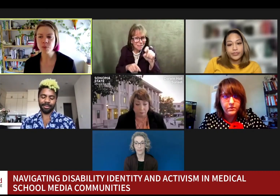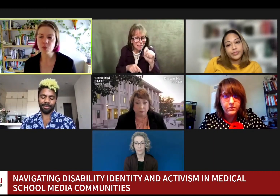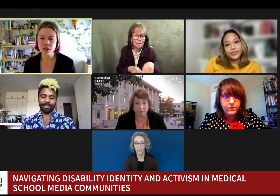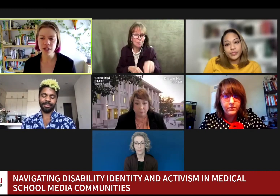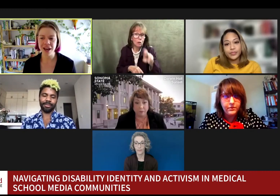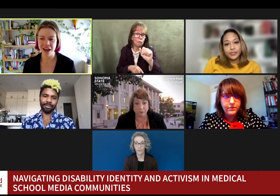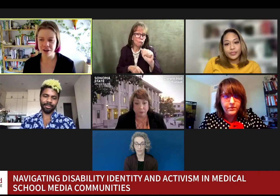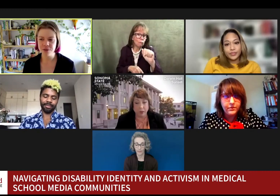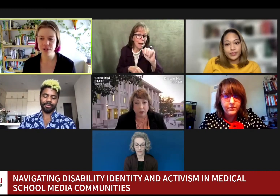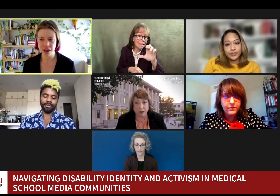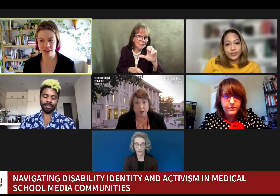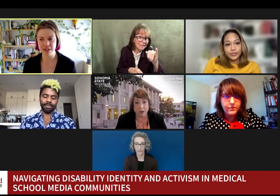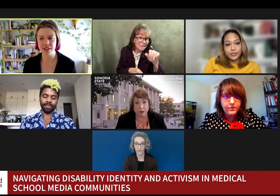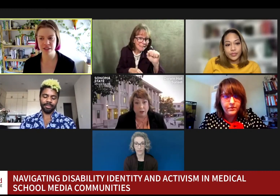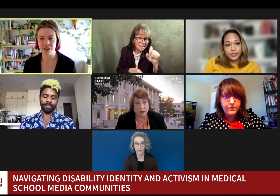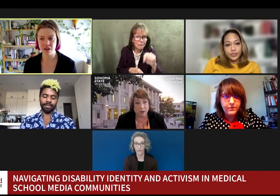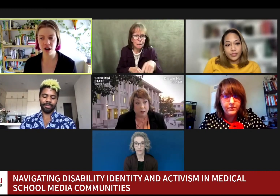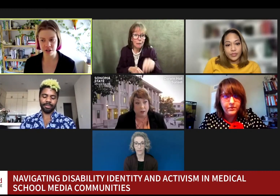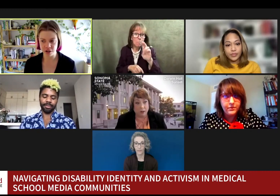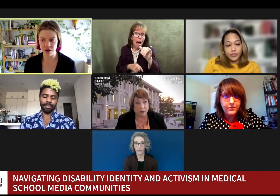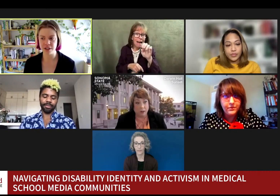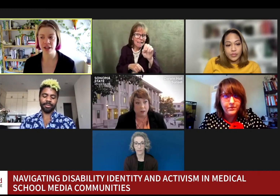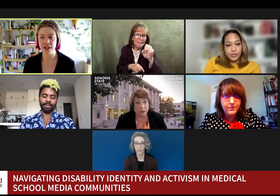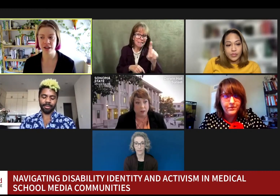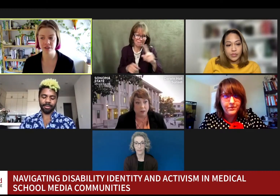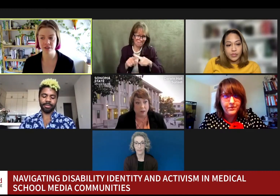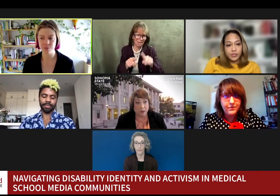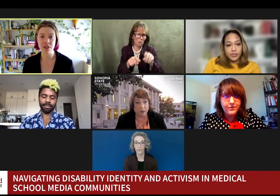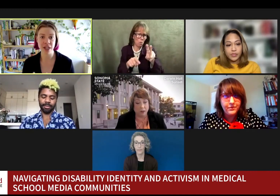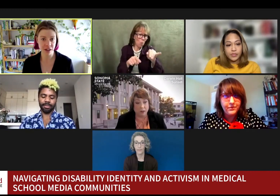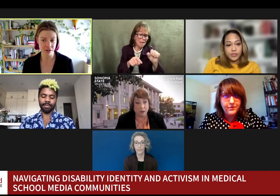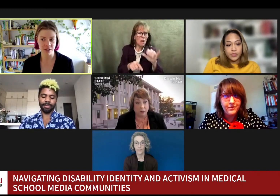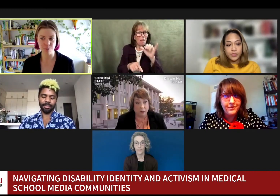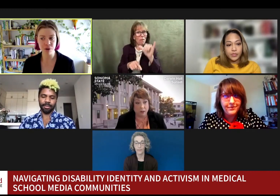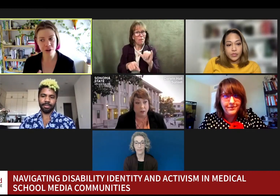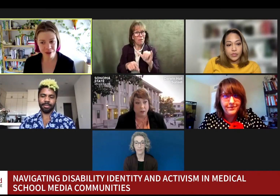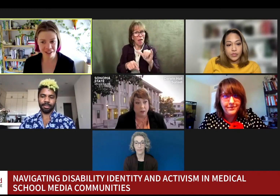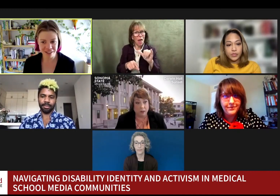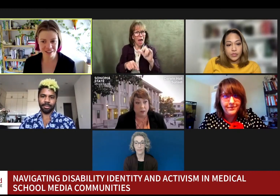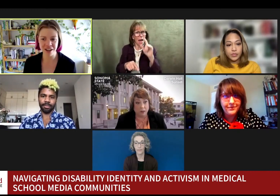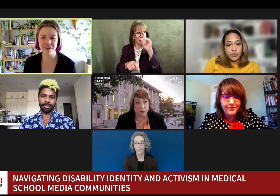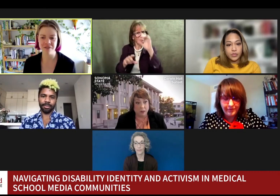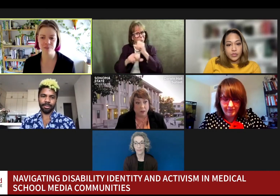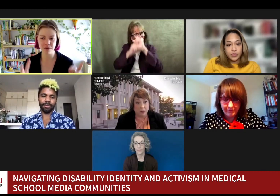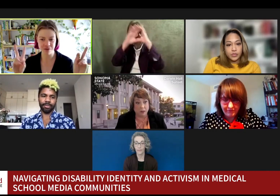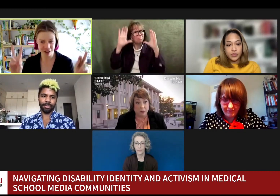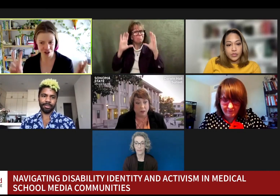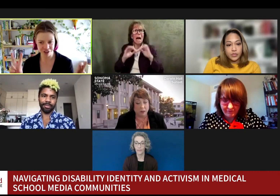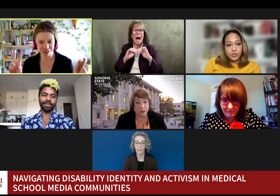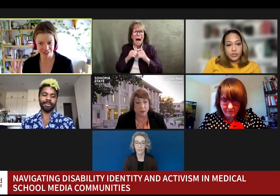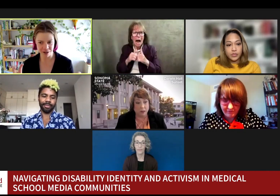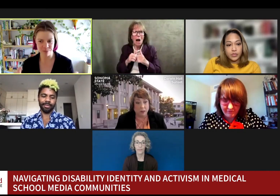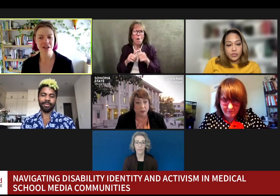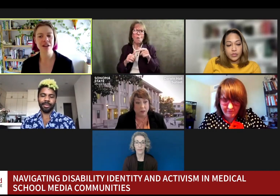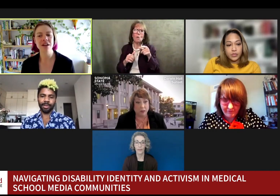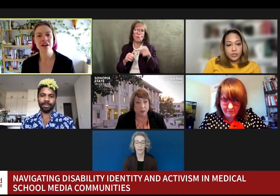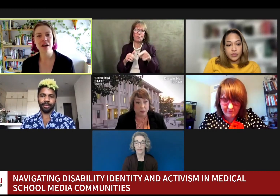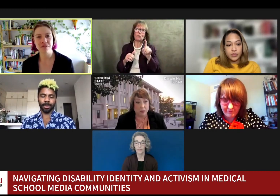So I'm wondering how does this construct and particular deployments of professionalism affect people with